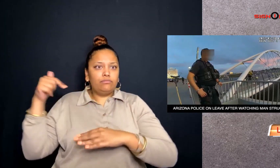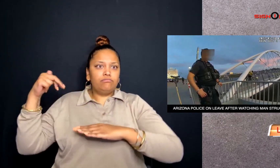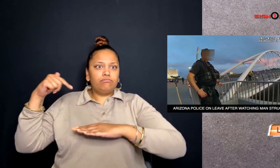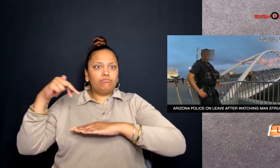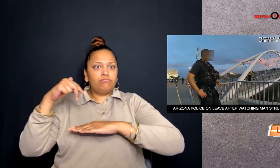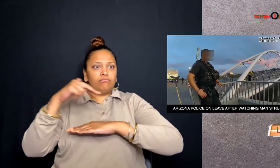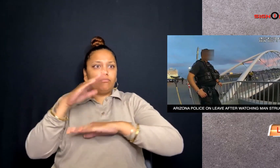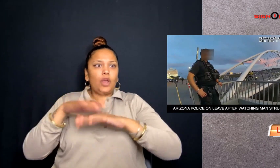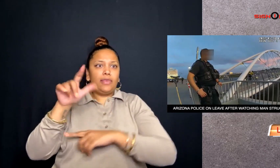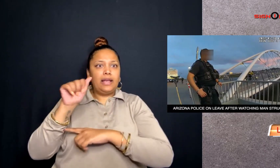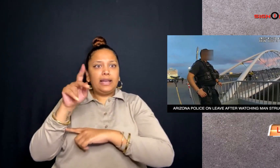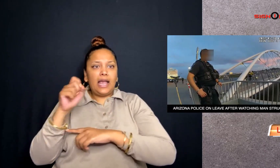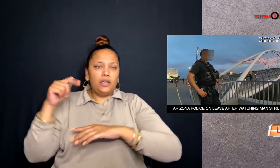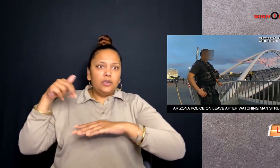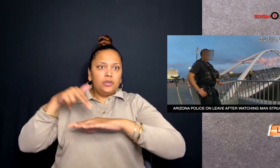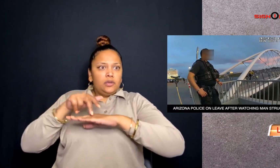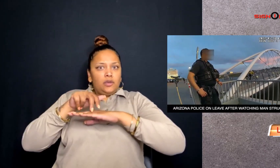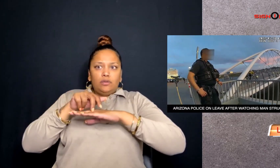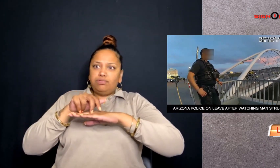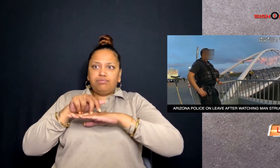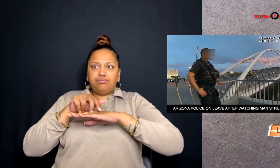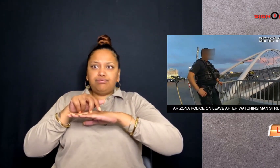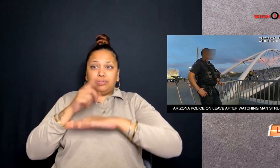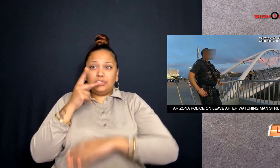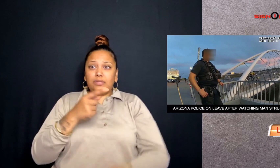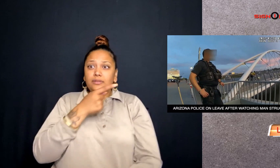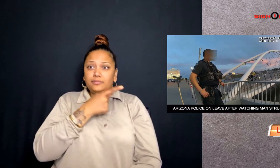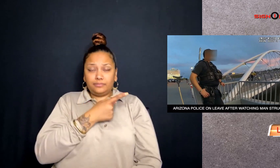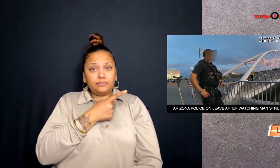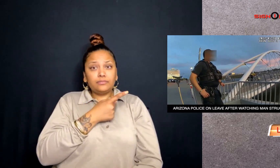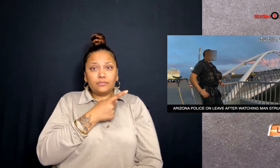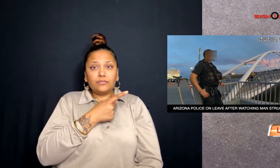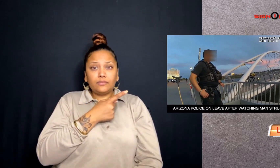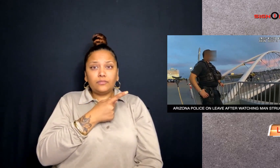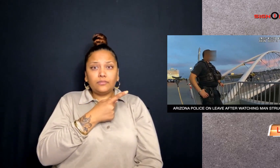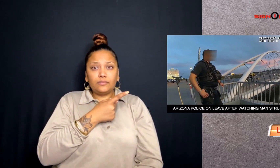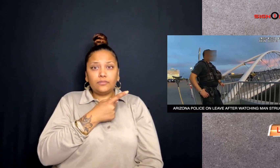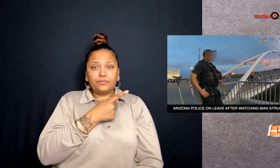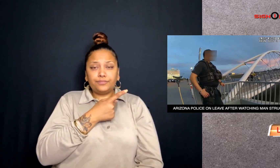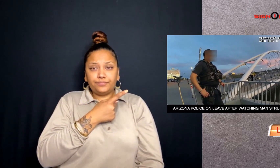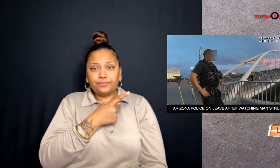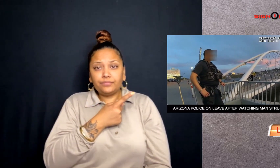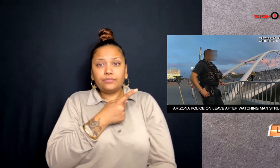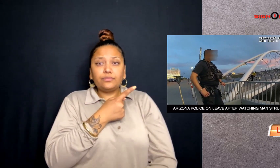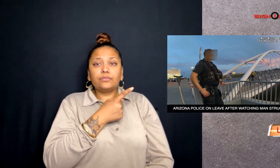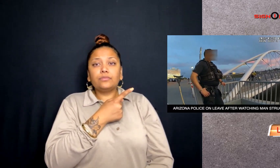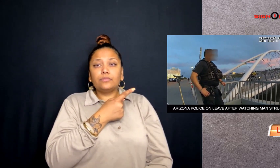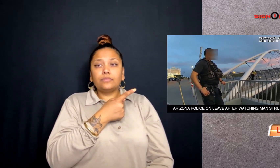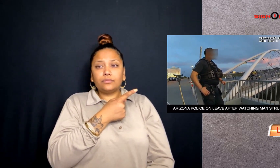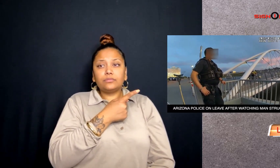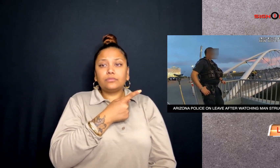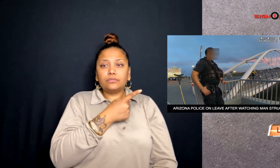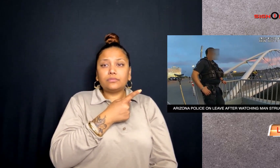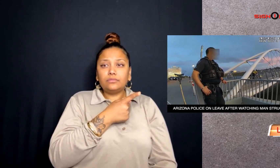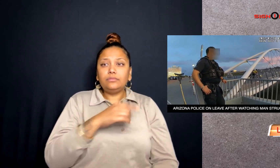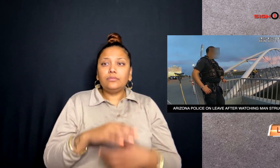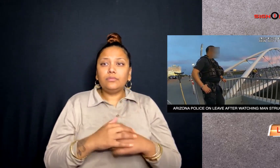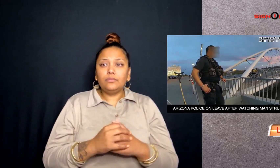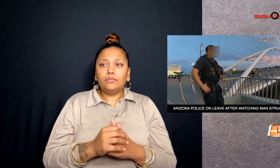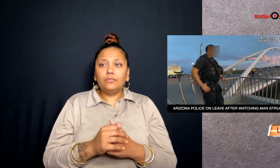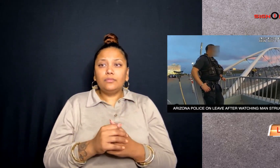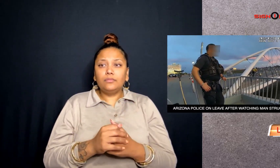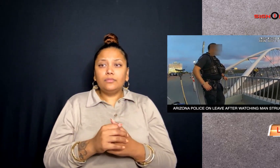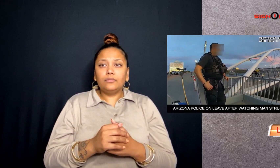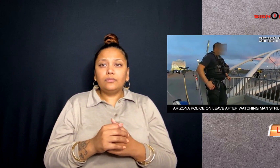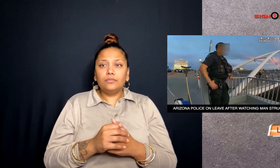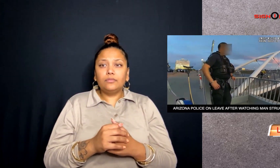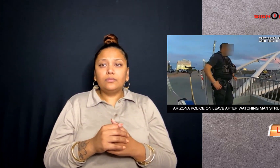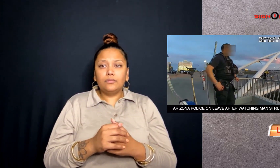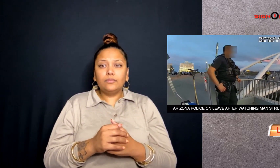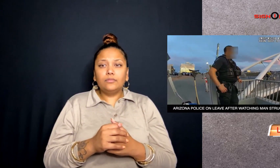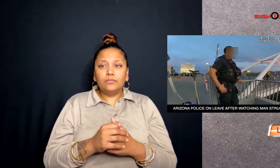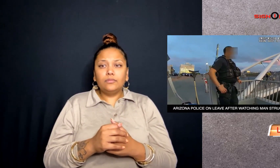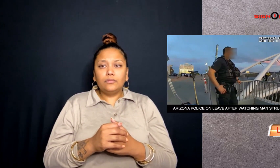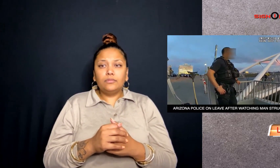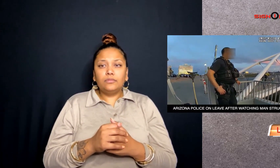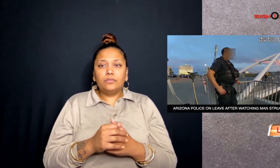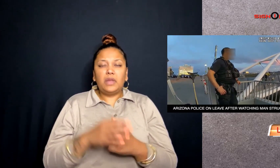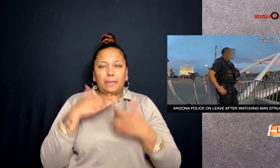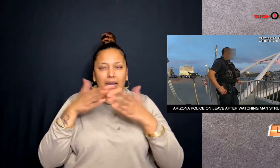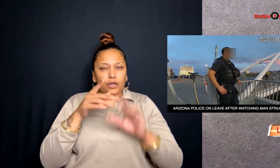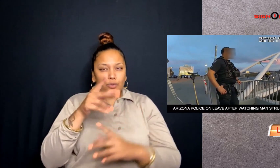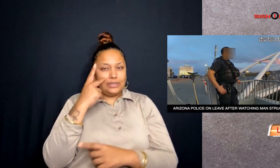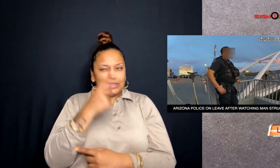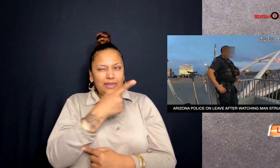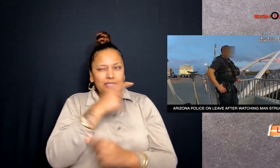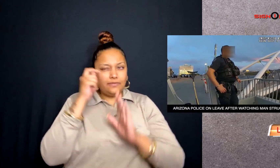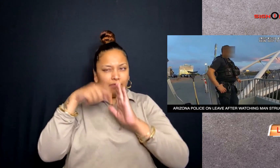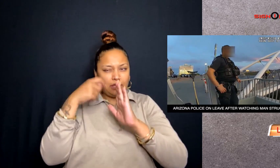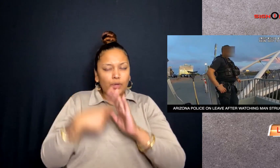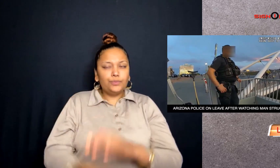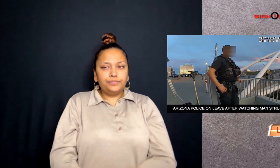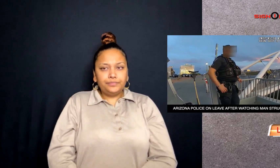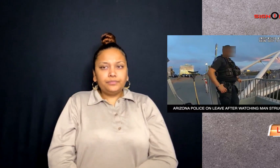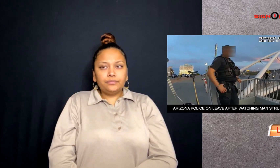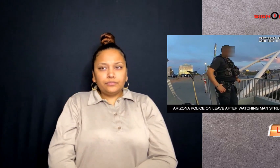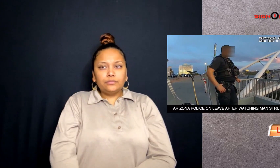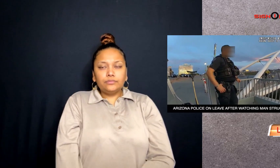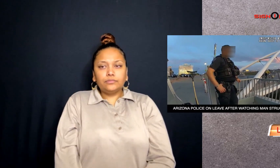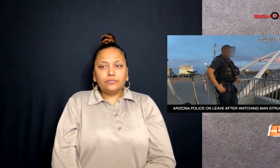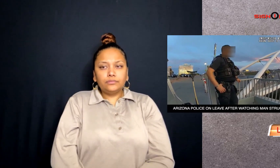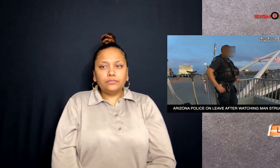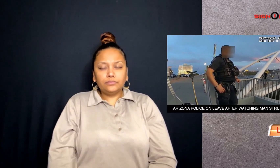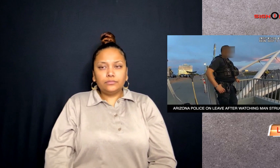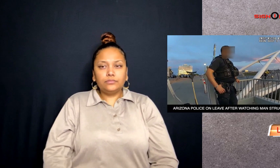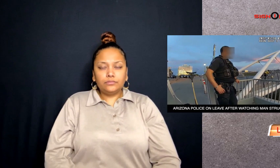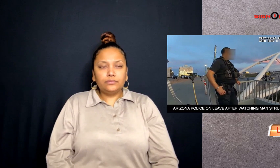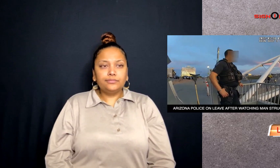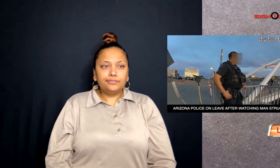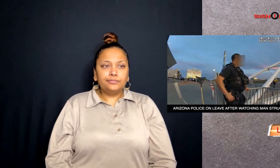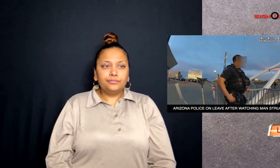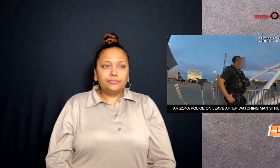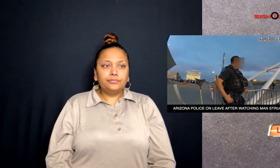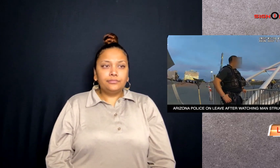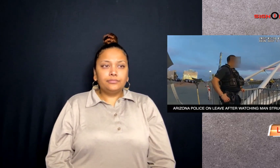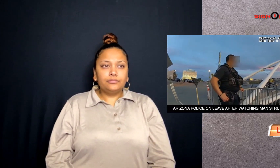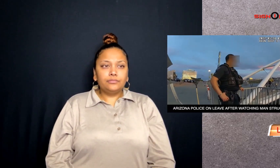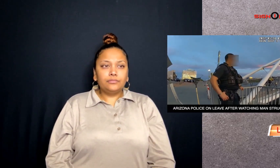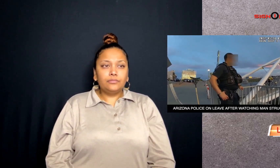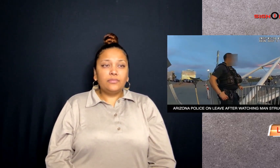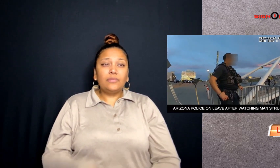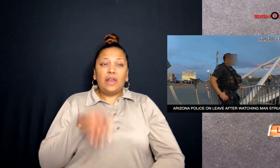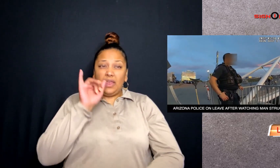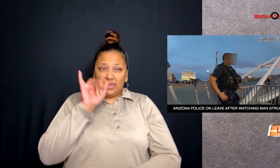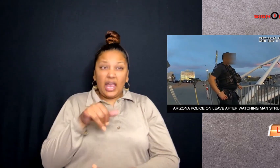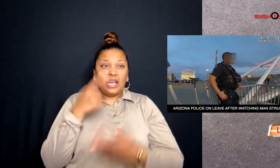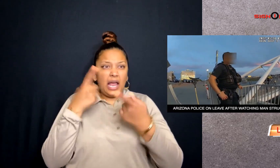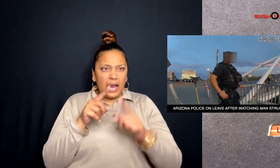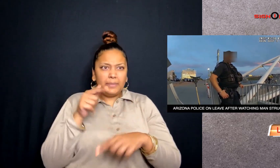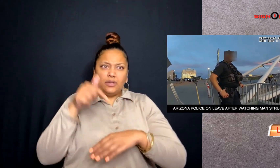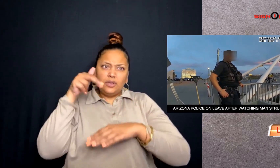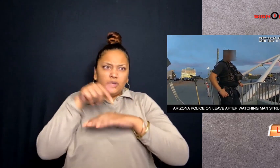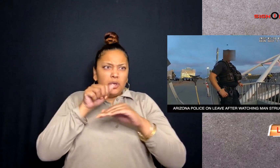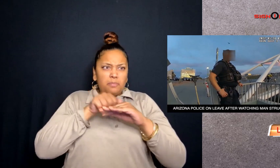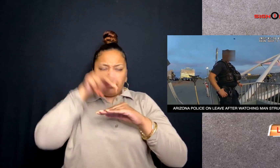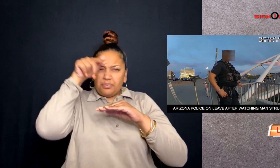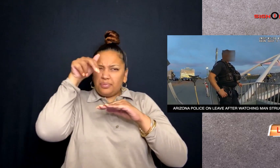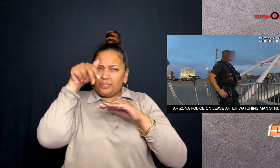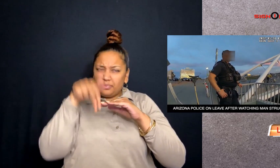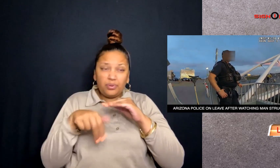Bickings died after walking into a lake I'm going to let you see the video